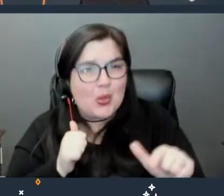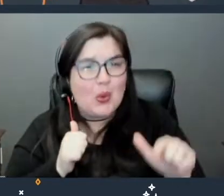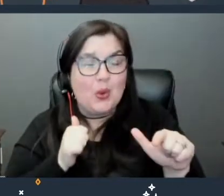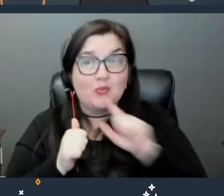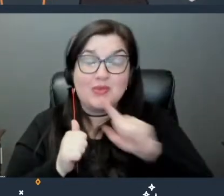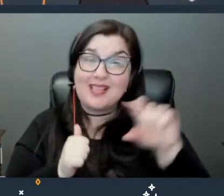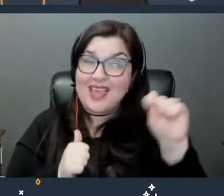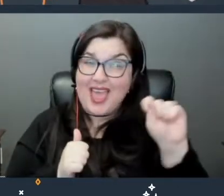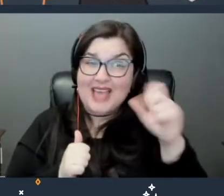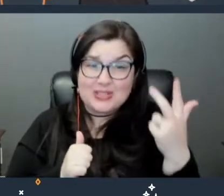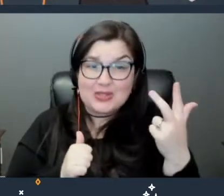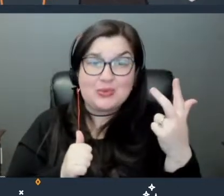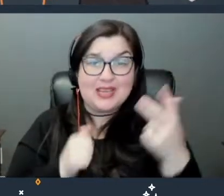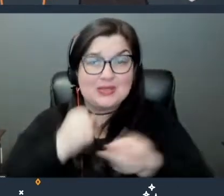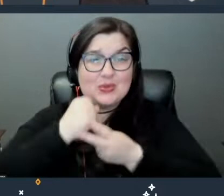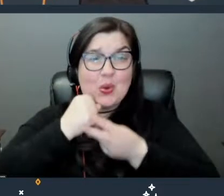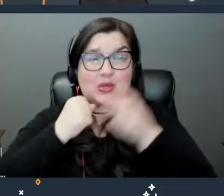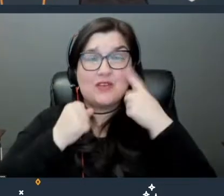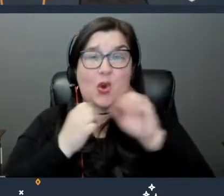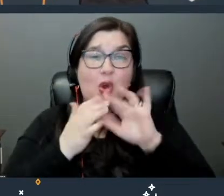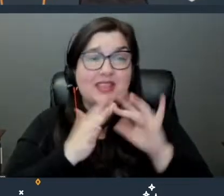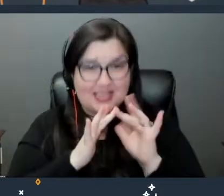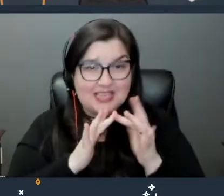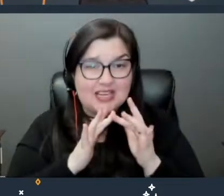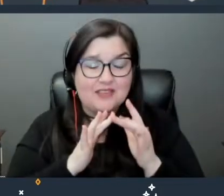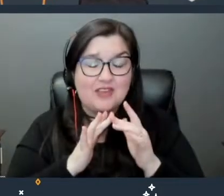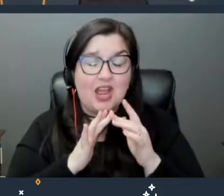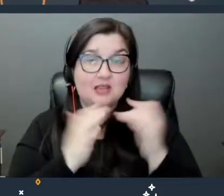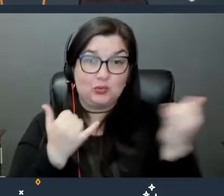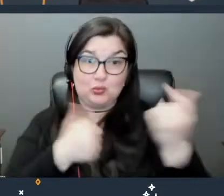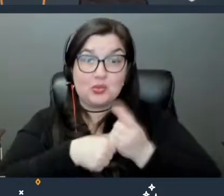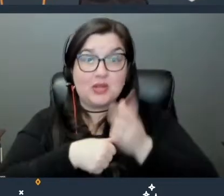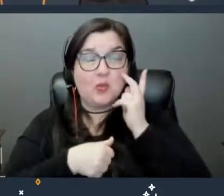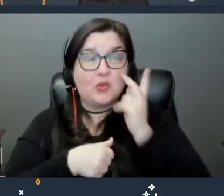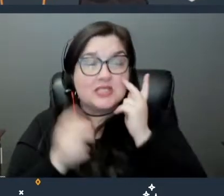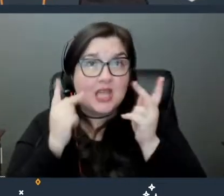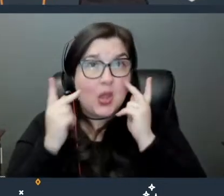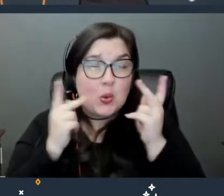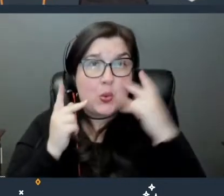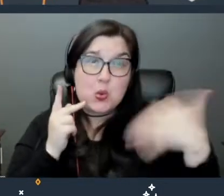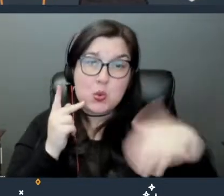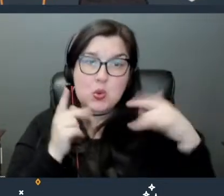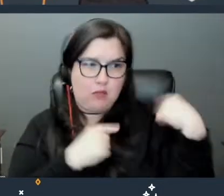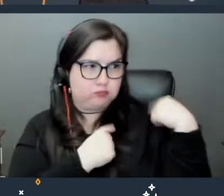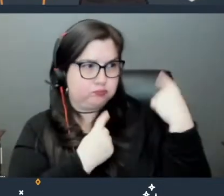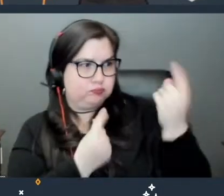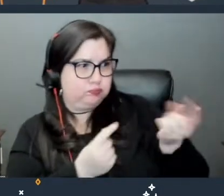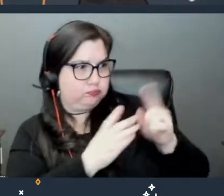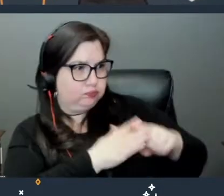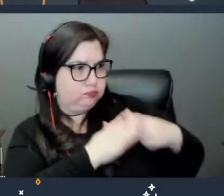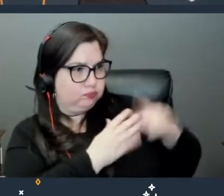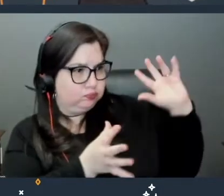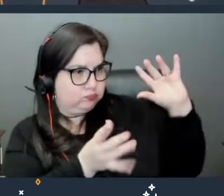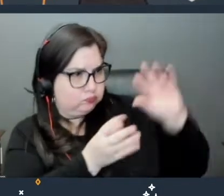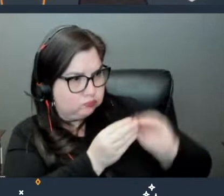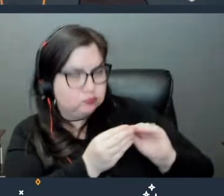Throughout the day, you're gonna see how this foundation and the vision really remains pretty consistent with what we had said 16 years ago. But at the same time,